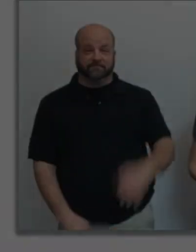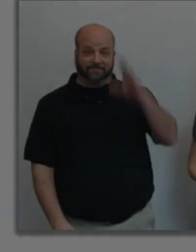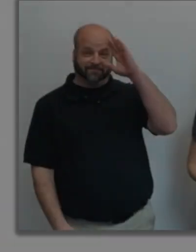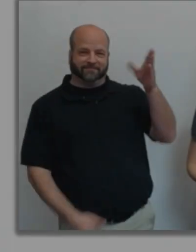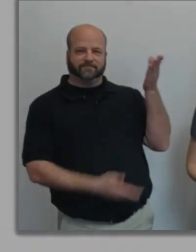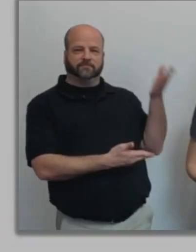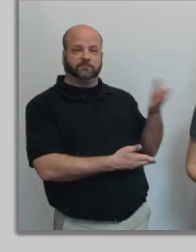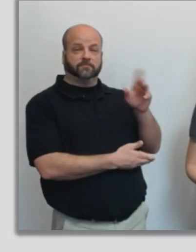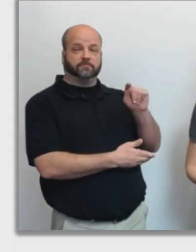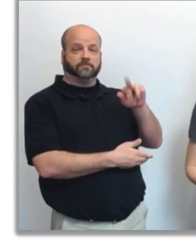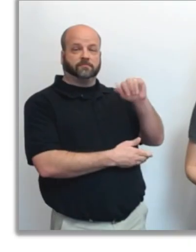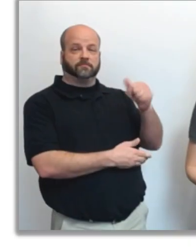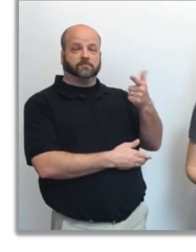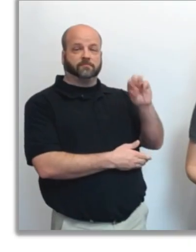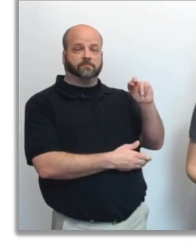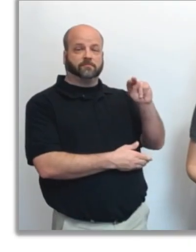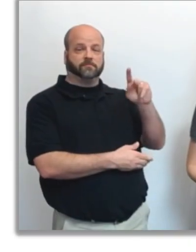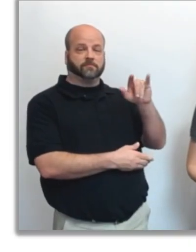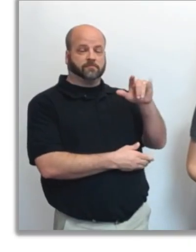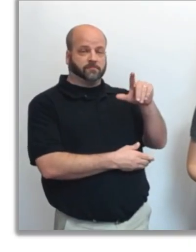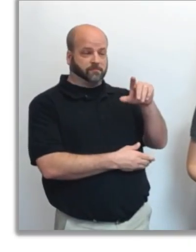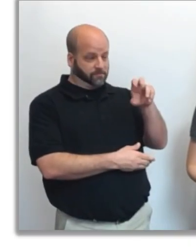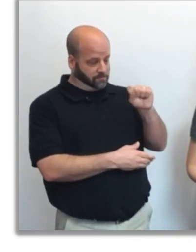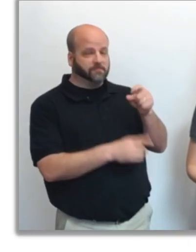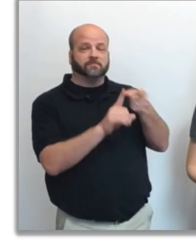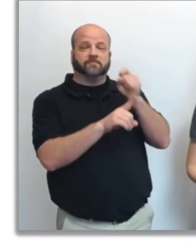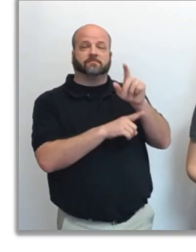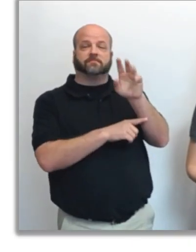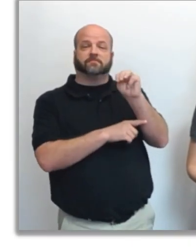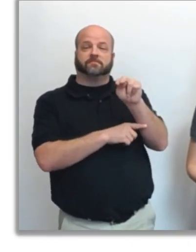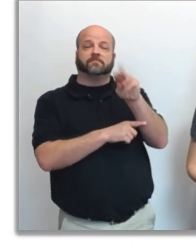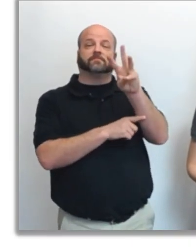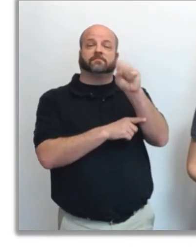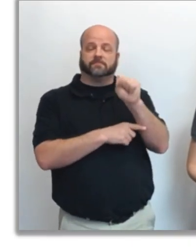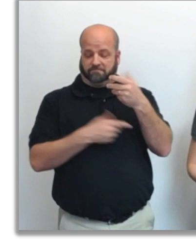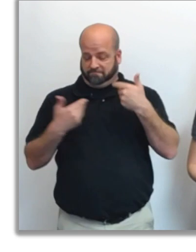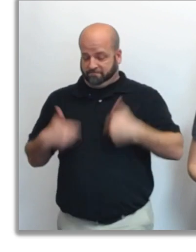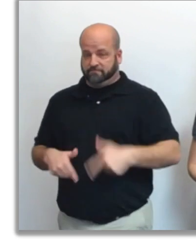Hi, I’m Tara Goggins with the National Weather Service, and I’m joined by Gary Crook from